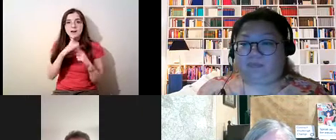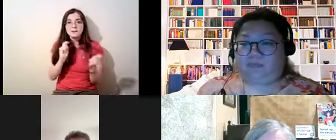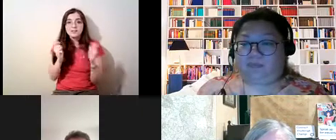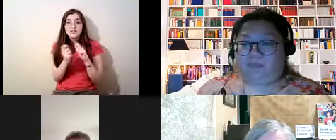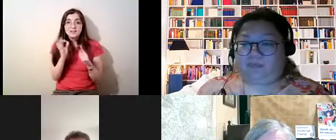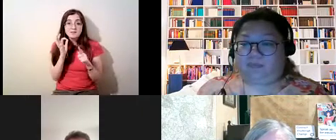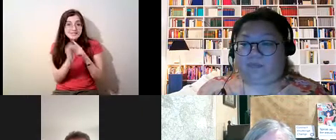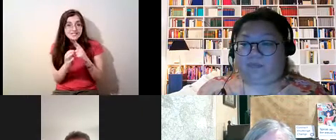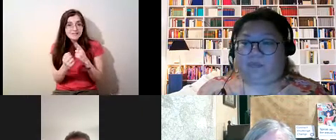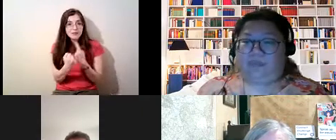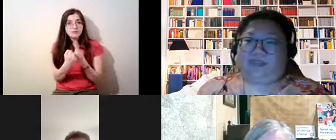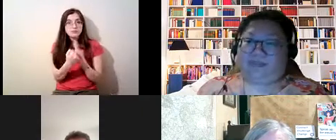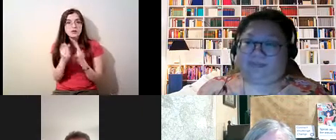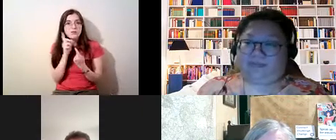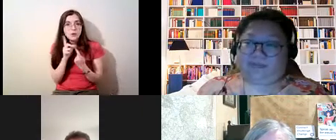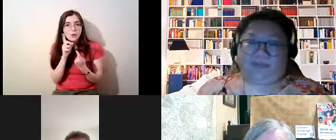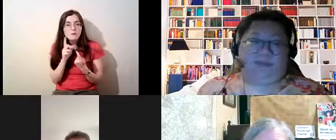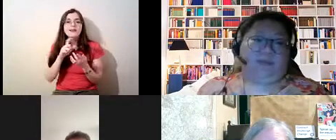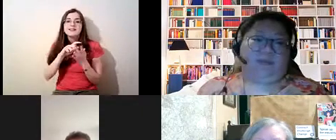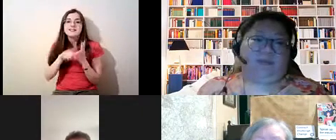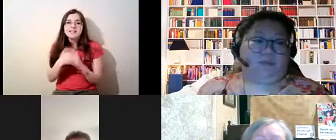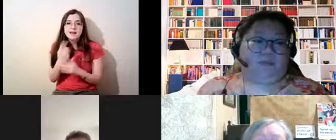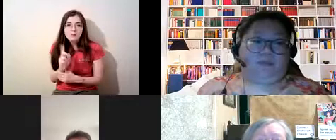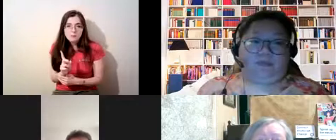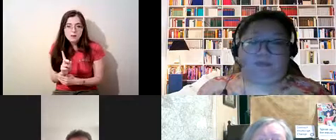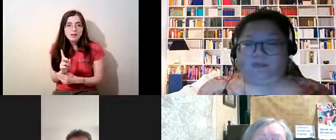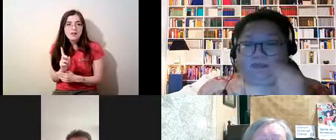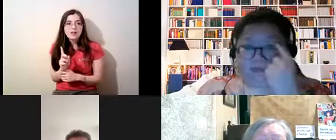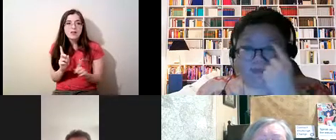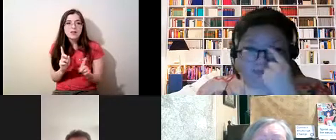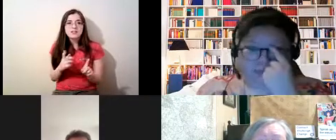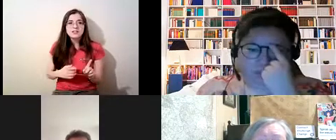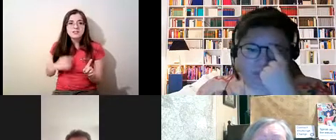impacts on women and people with disabilities do you think that planetary health should become a